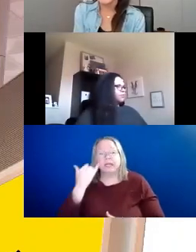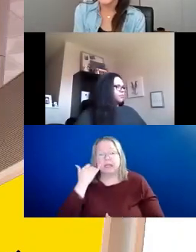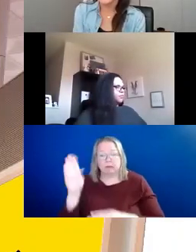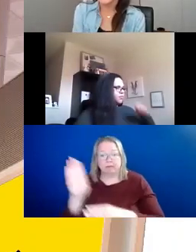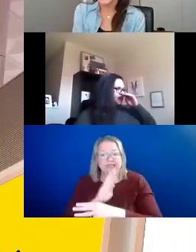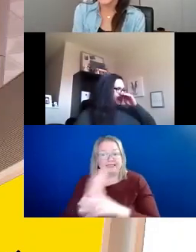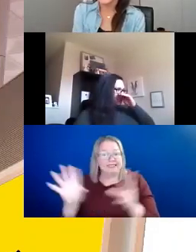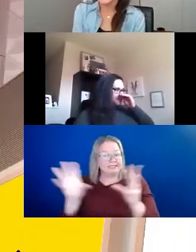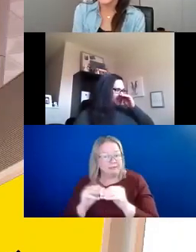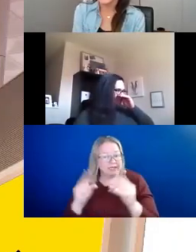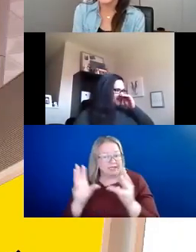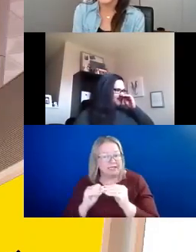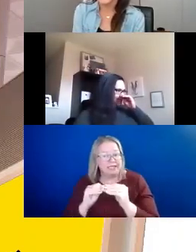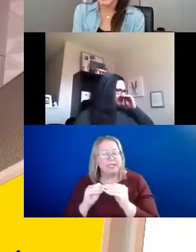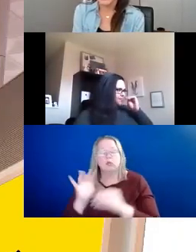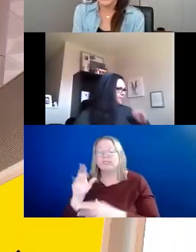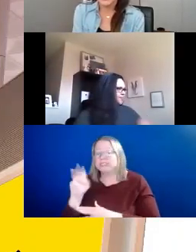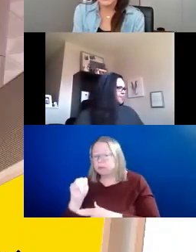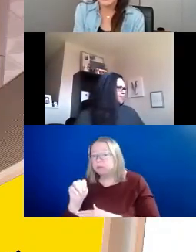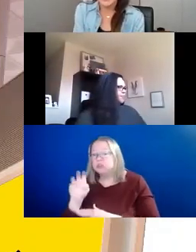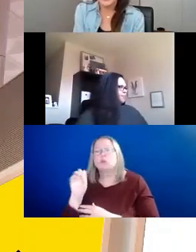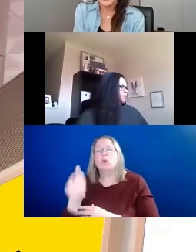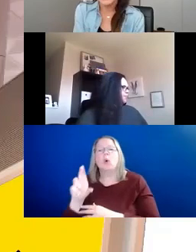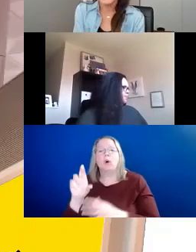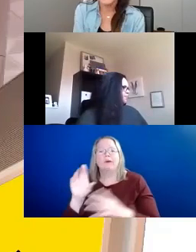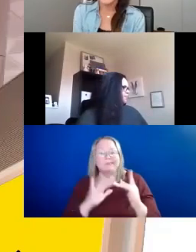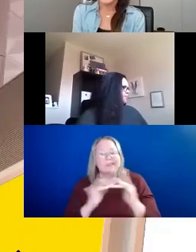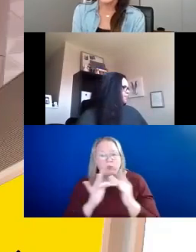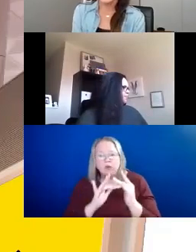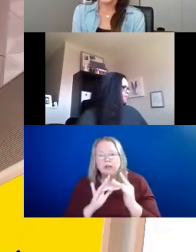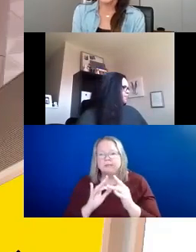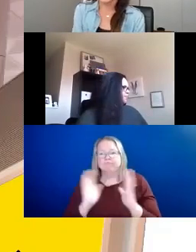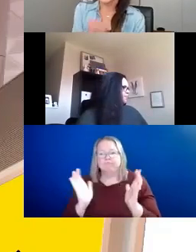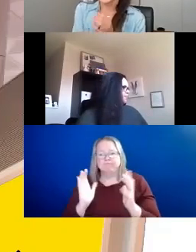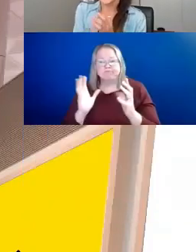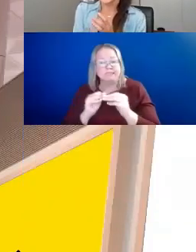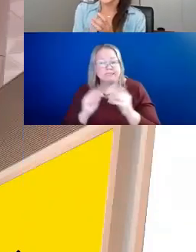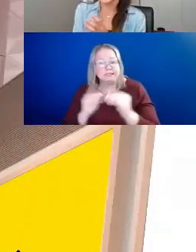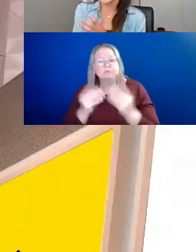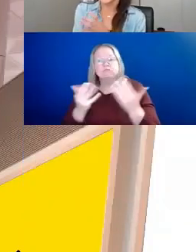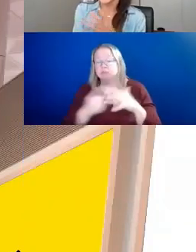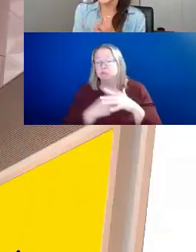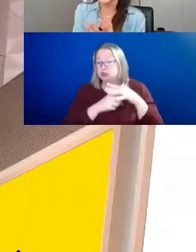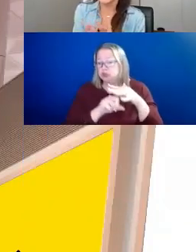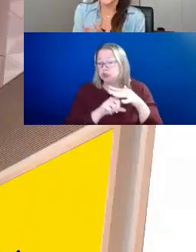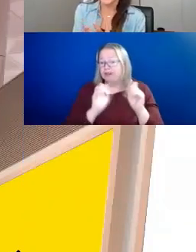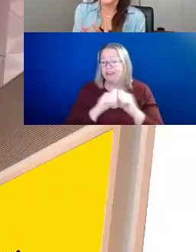reception or even a networking session 12:54:26 , they may start in a larger virtual